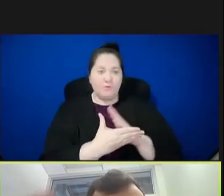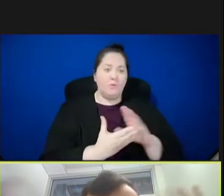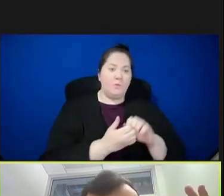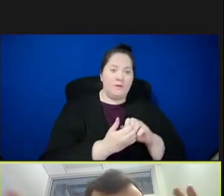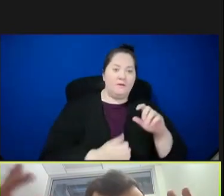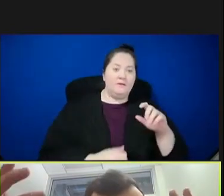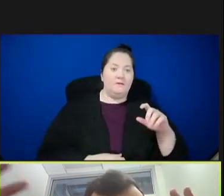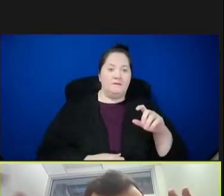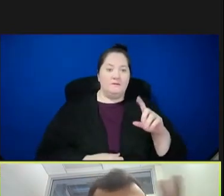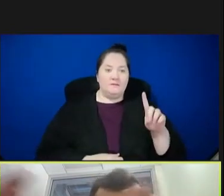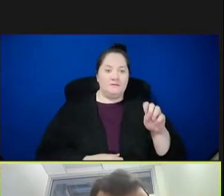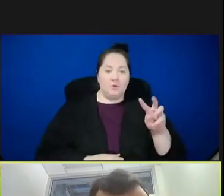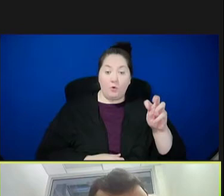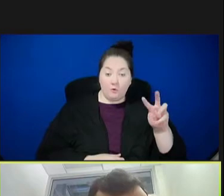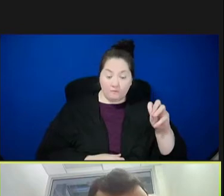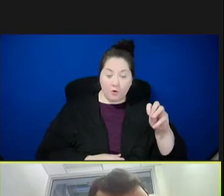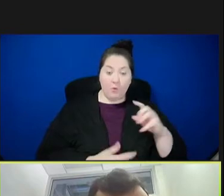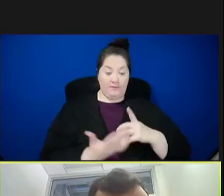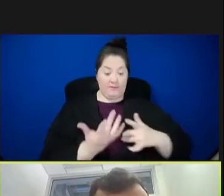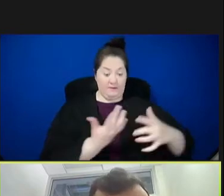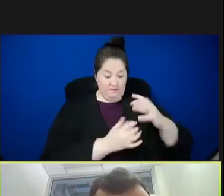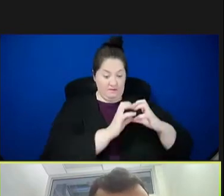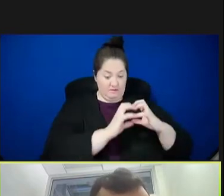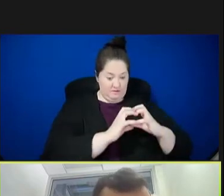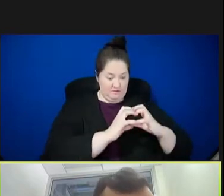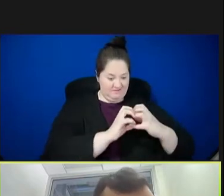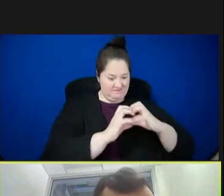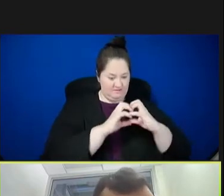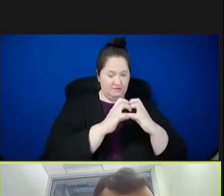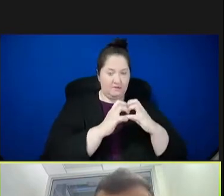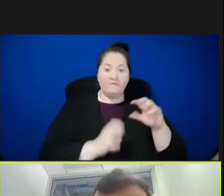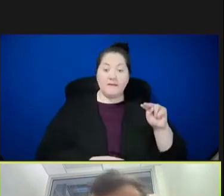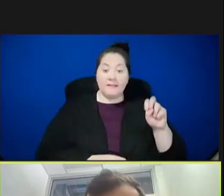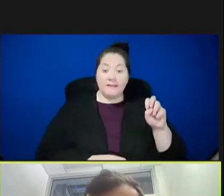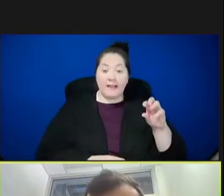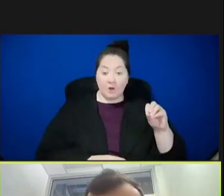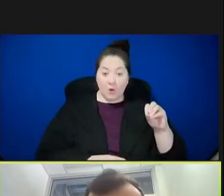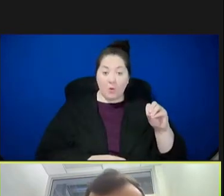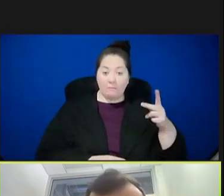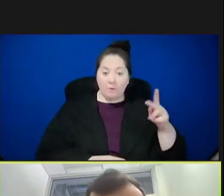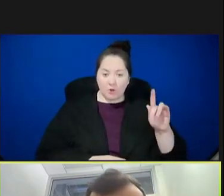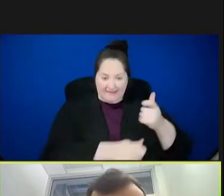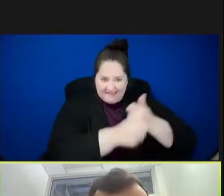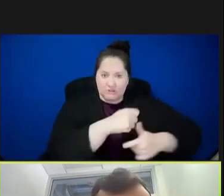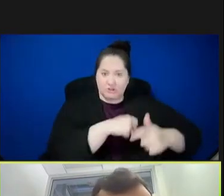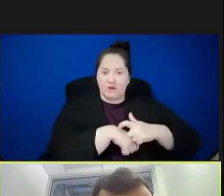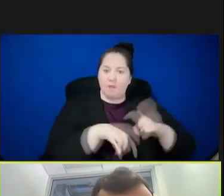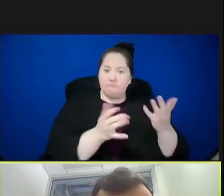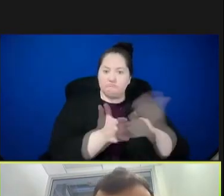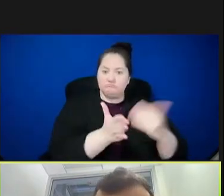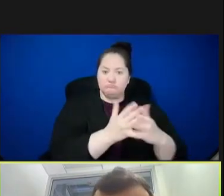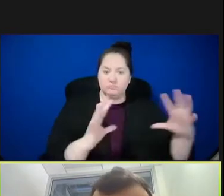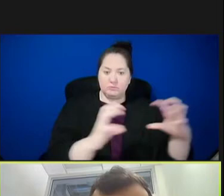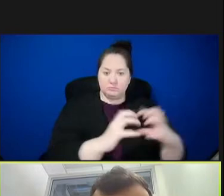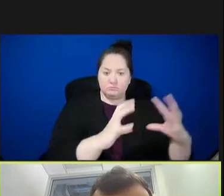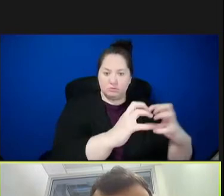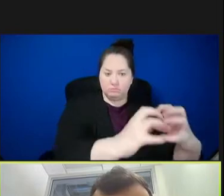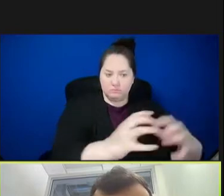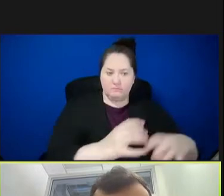when mixed together, form this nanoparticle every single time. And next slide, please.